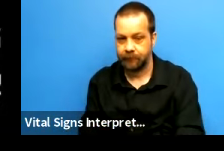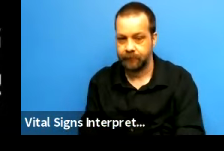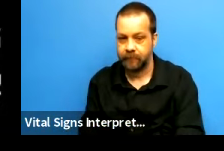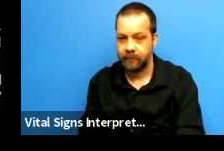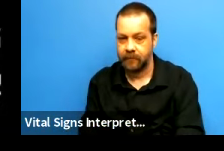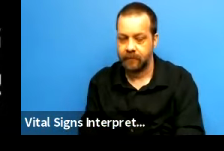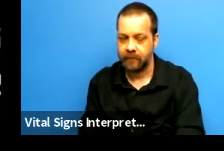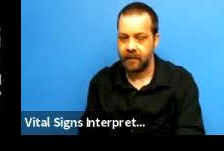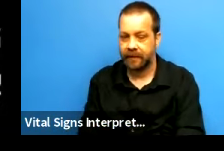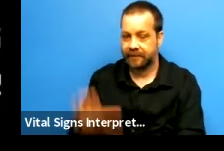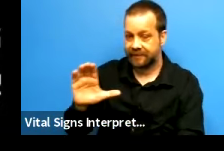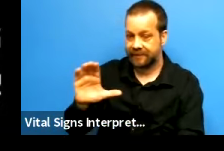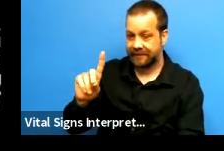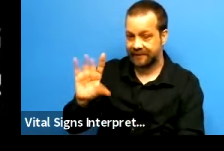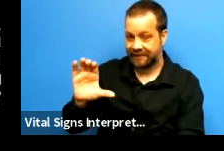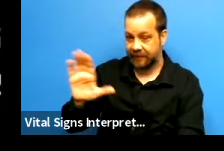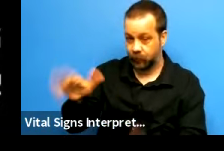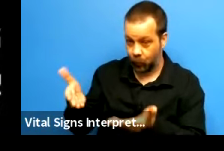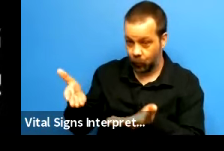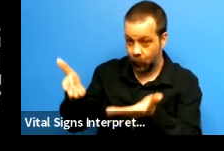to prevent COVID-19 transmission?